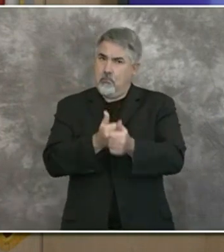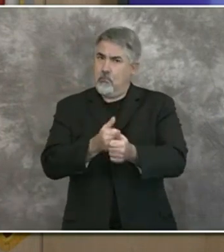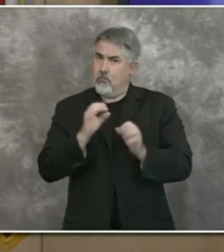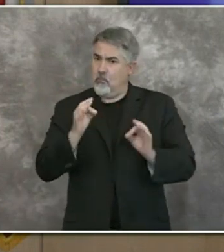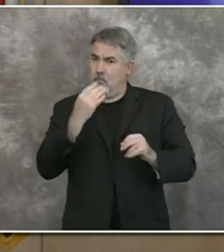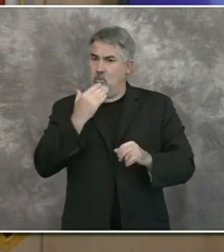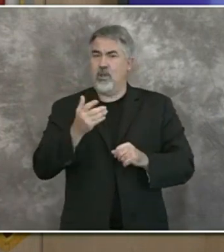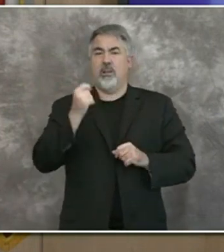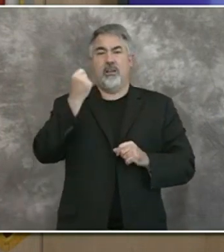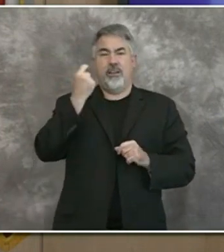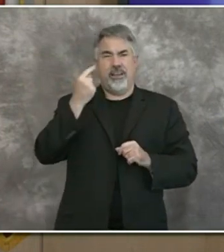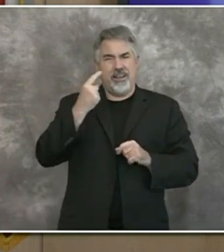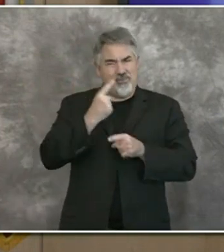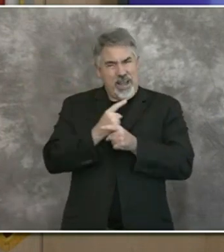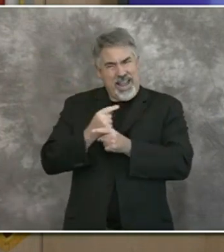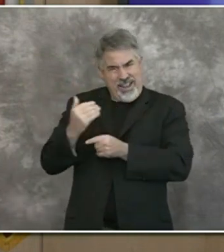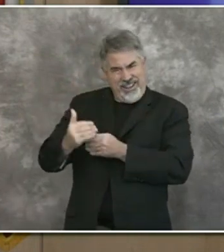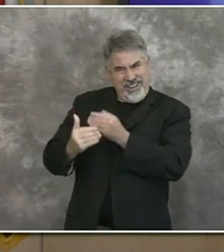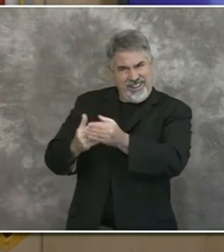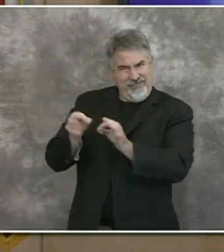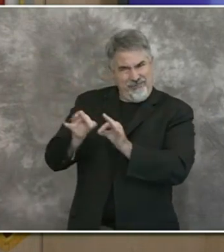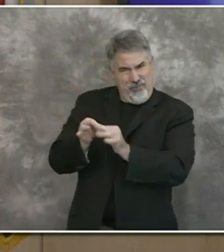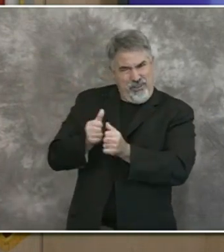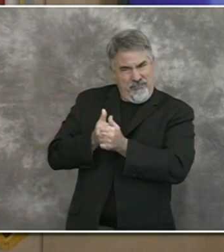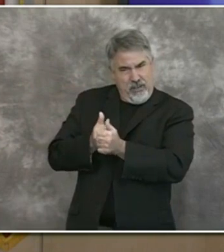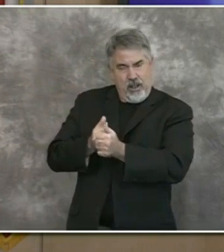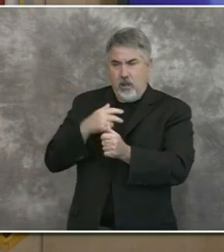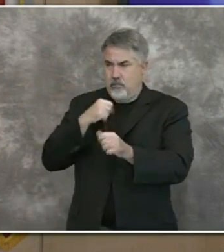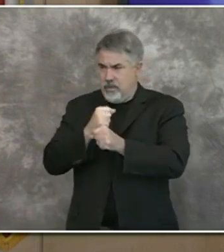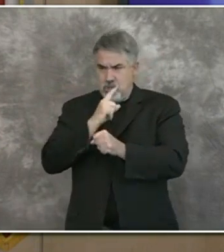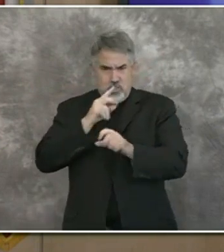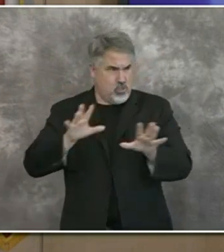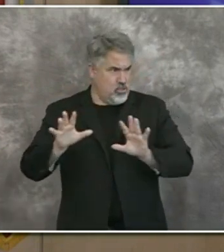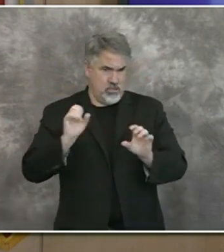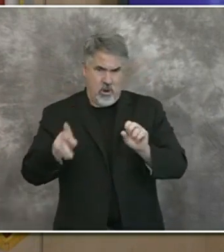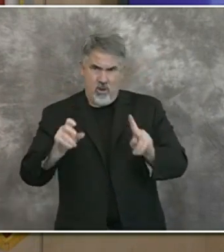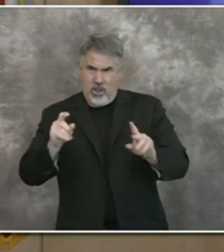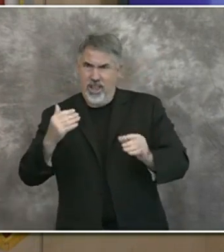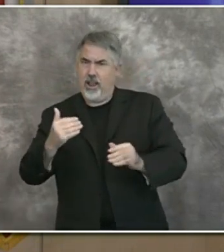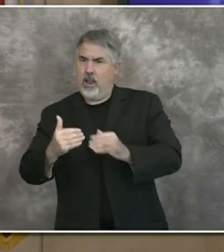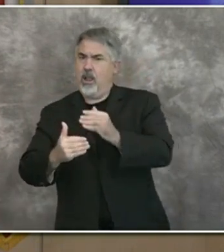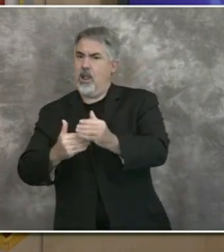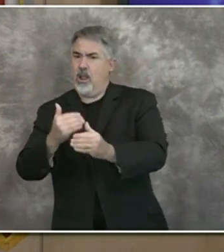IS IMPORTANT TO NOTE THAT THUS FAR AS A REGION WE ARE DOING A GOOD JOB WE ARE DOING IT THE